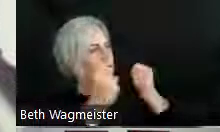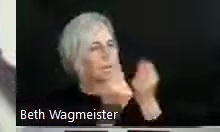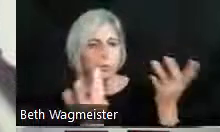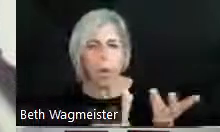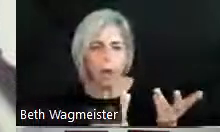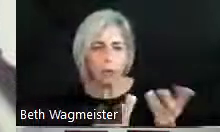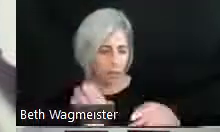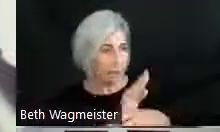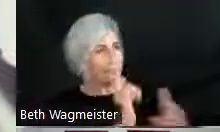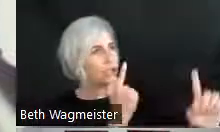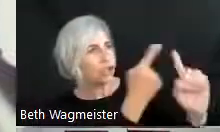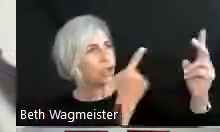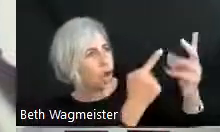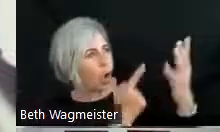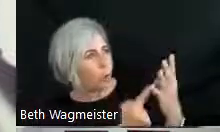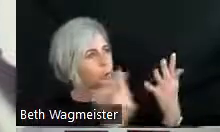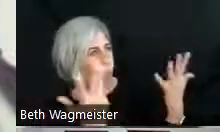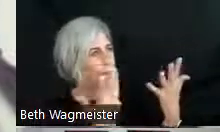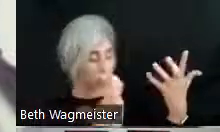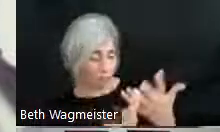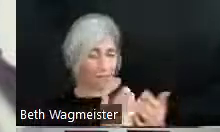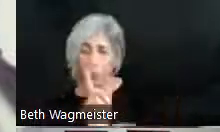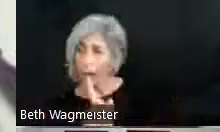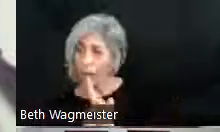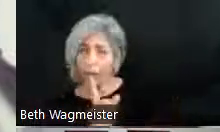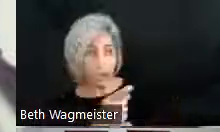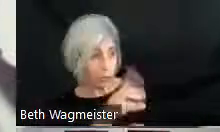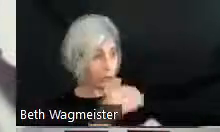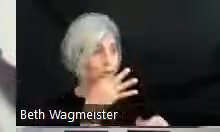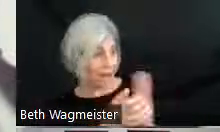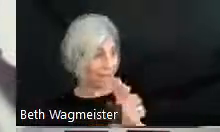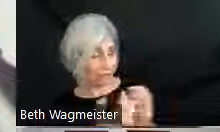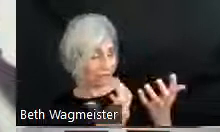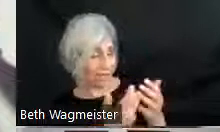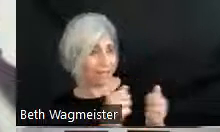goals? Where did you fit? Where is you and your expertise fitting in this environment